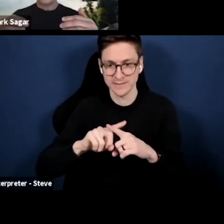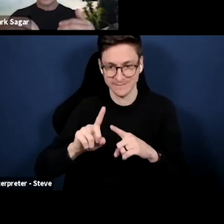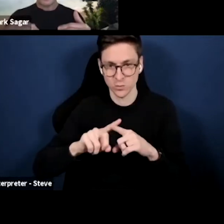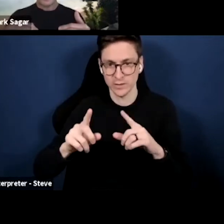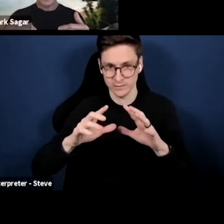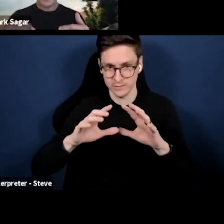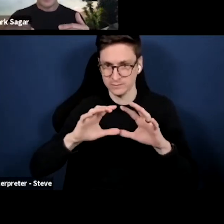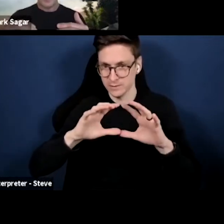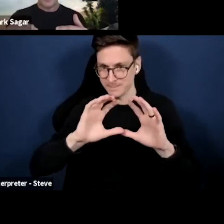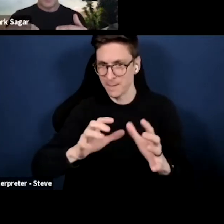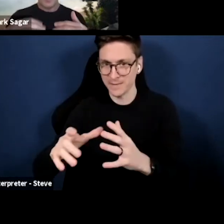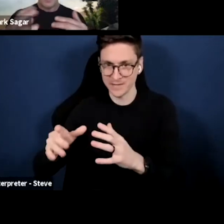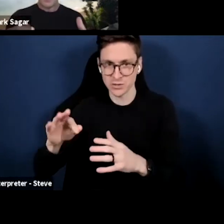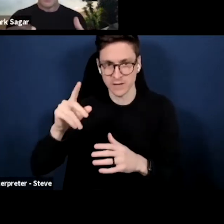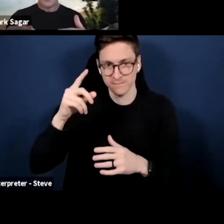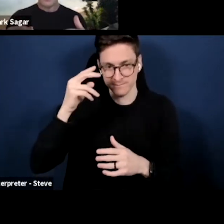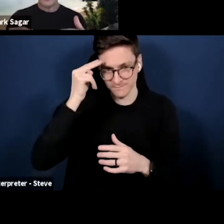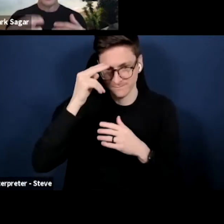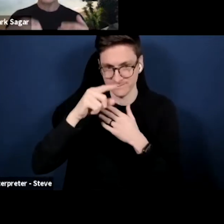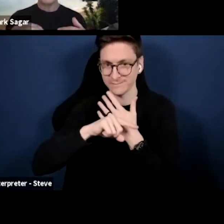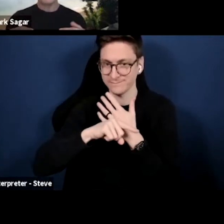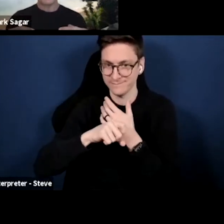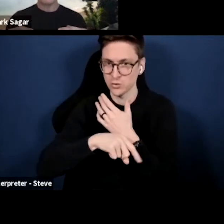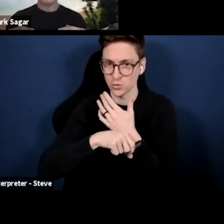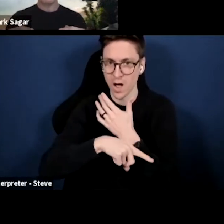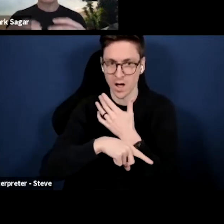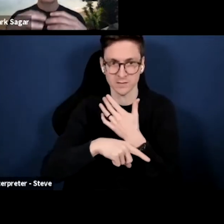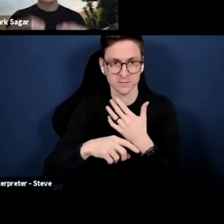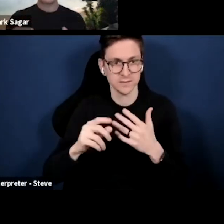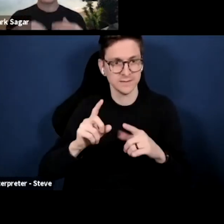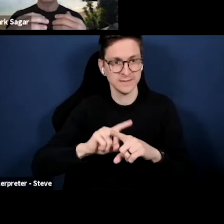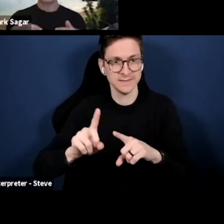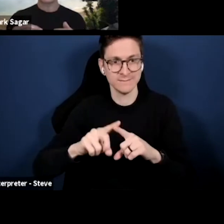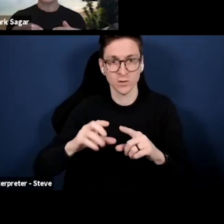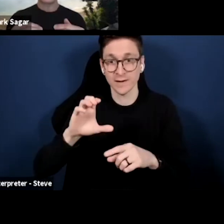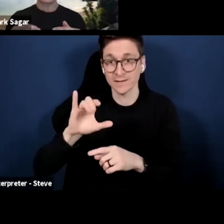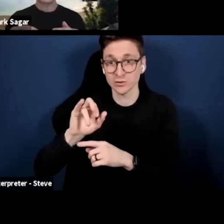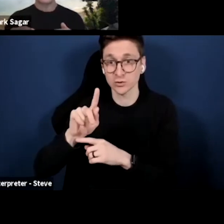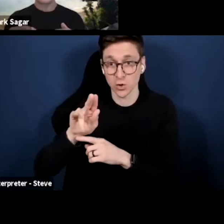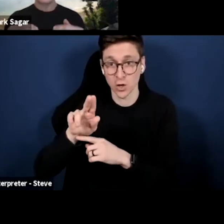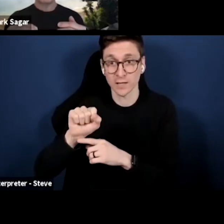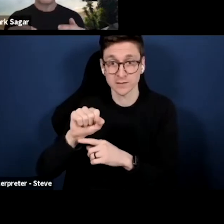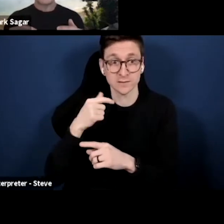some of the different circuits which have been published we can put these together to create a